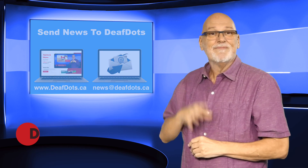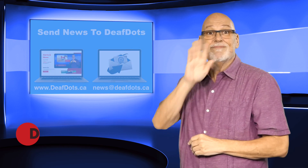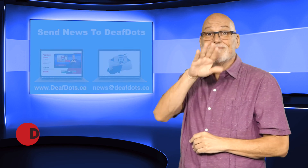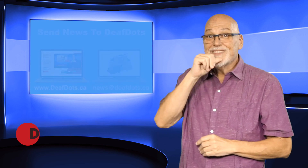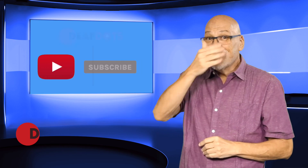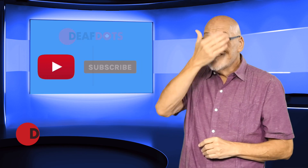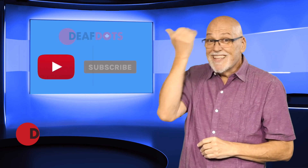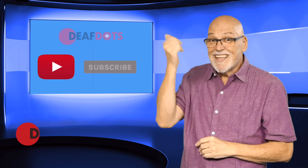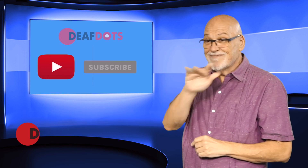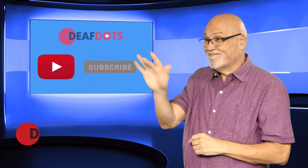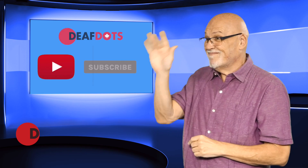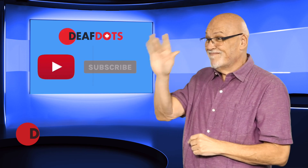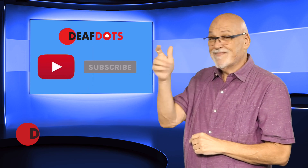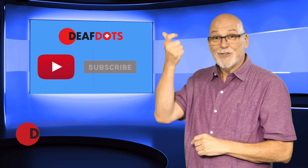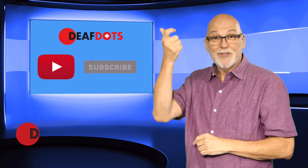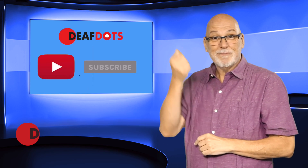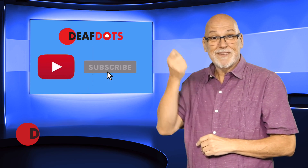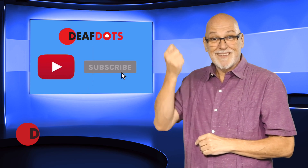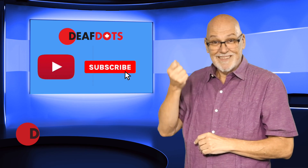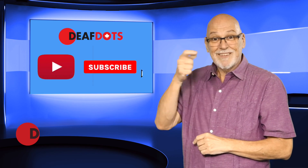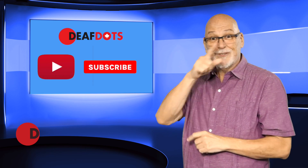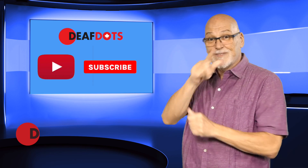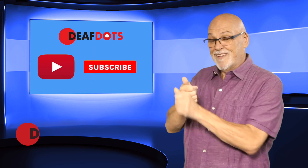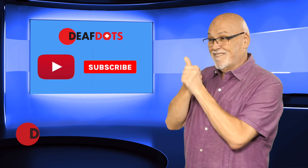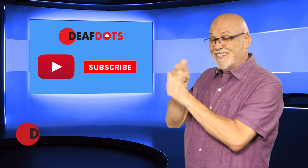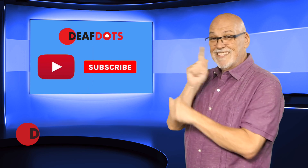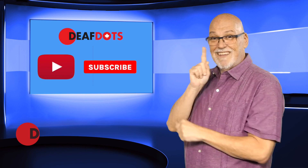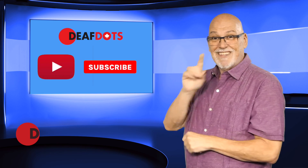Don’t forget to subscribe, like, and follow